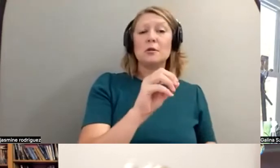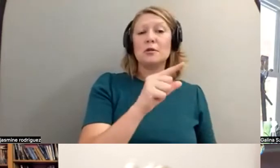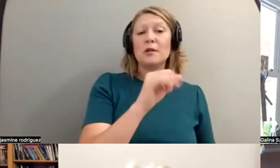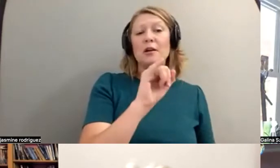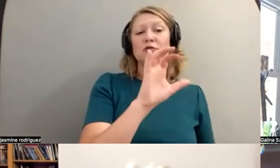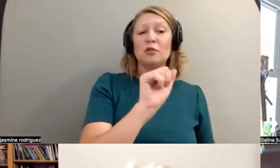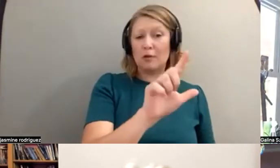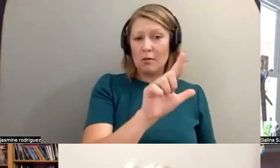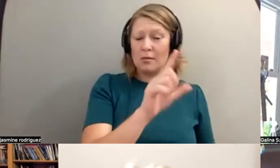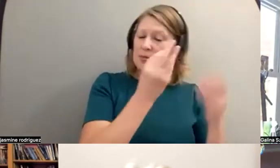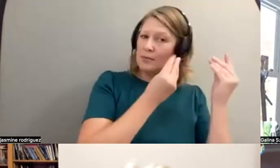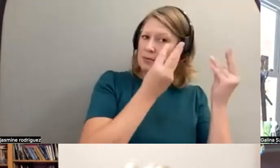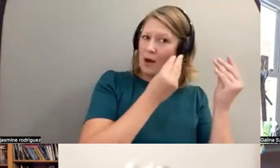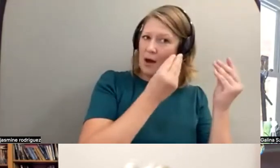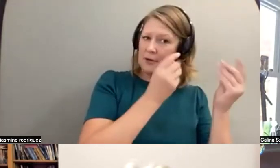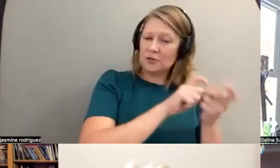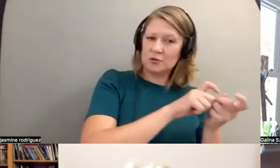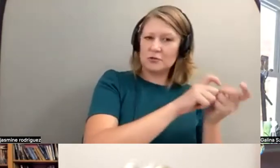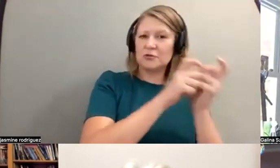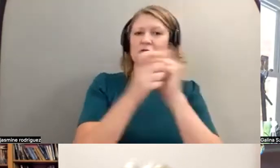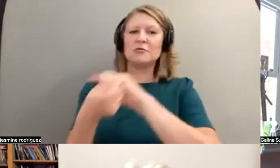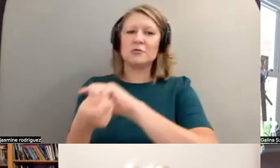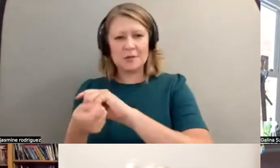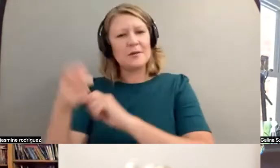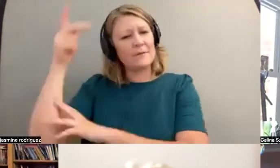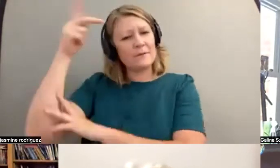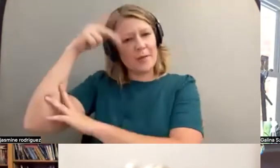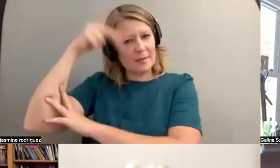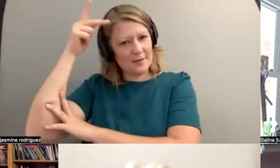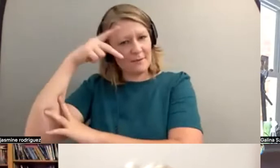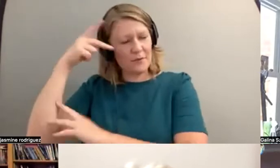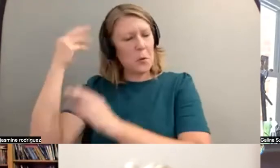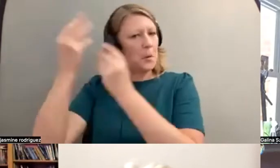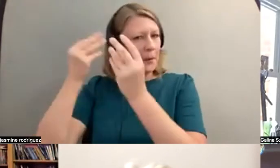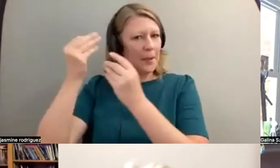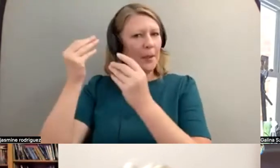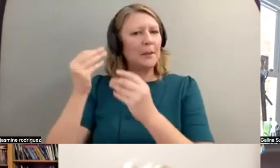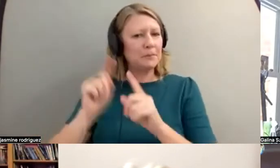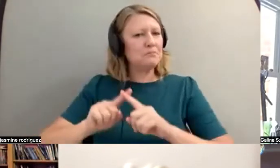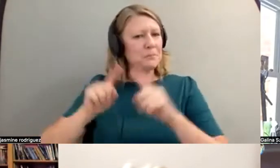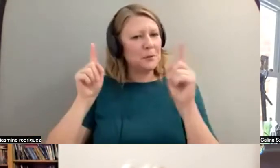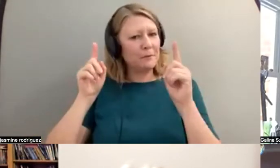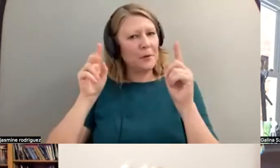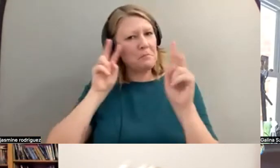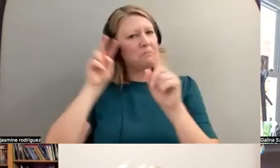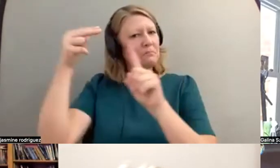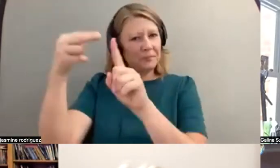So I don't know if it's answered your question? No, it sounds wonderful. So you came to a place